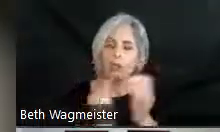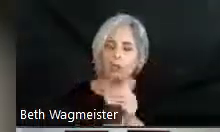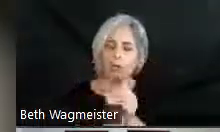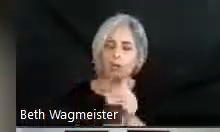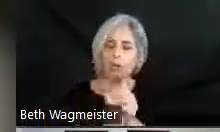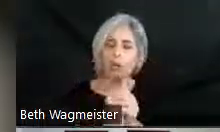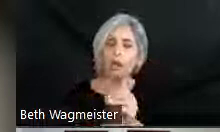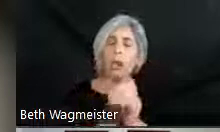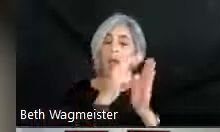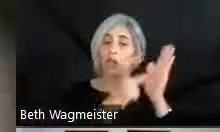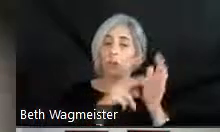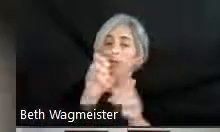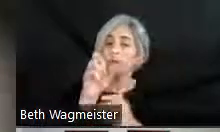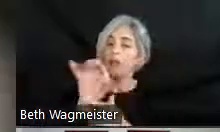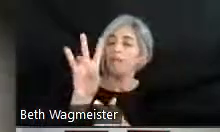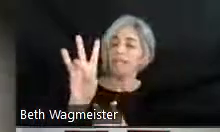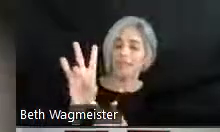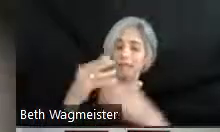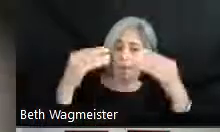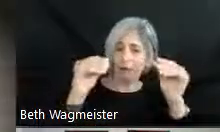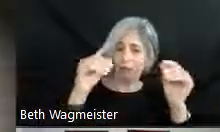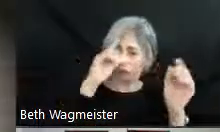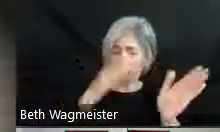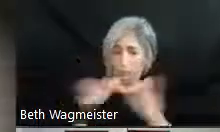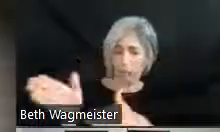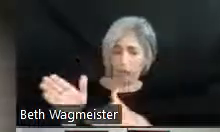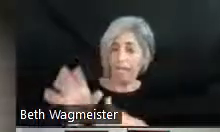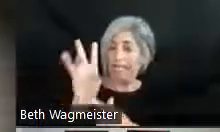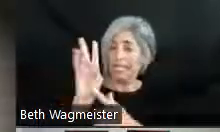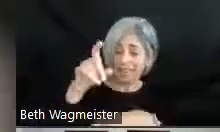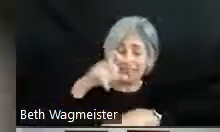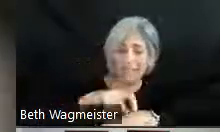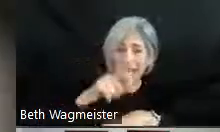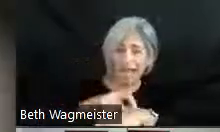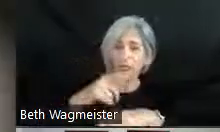seven. It takes an average of seven times before someone will take action, usually something